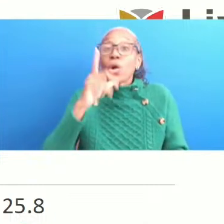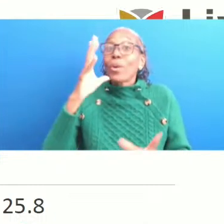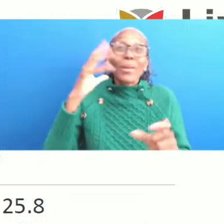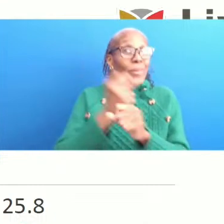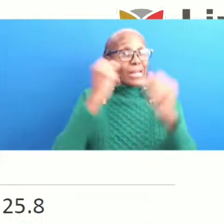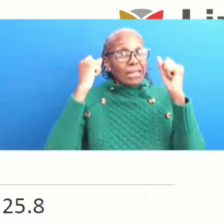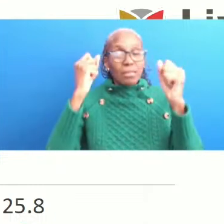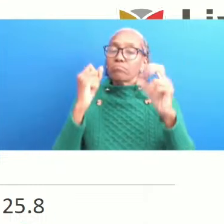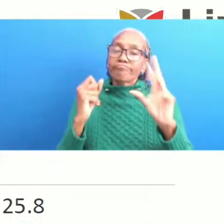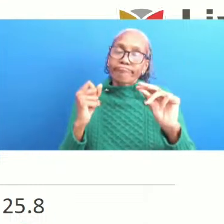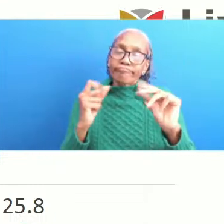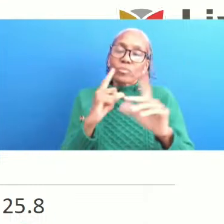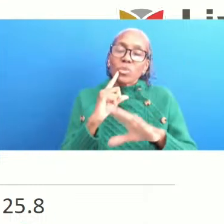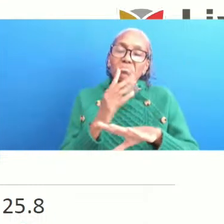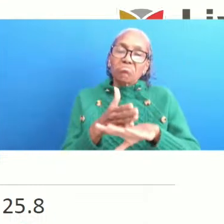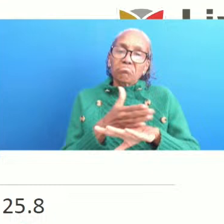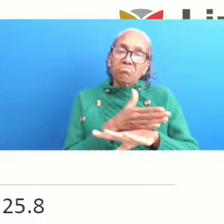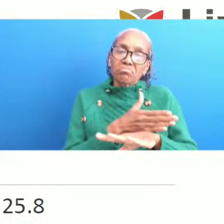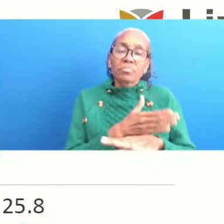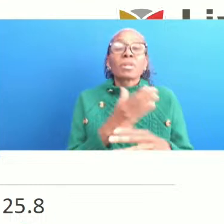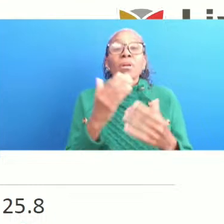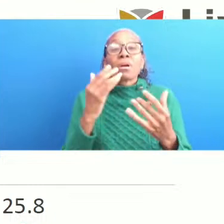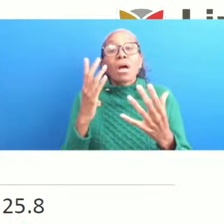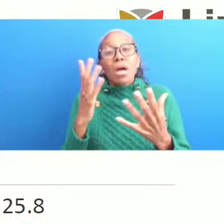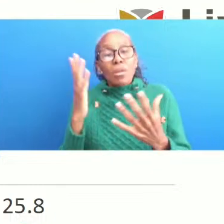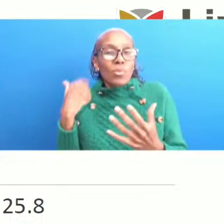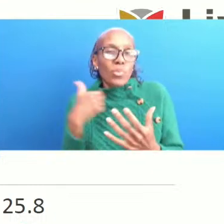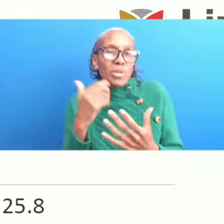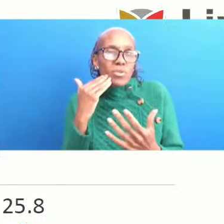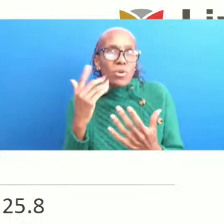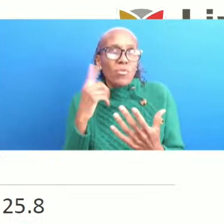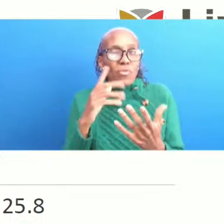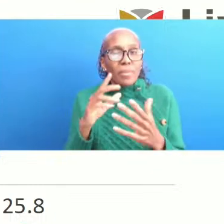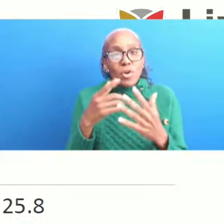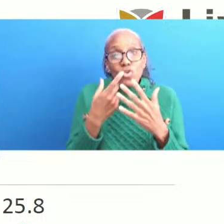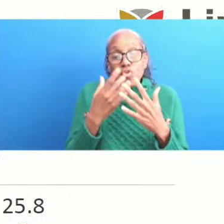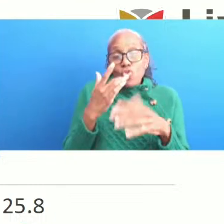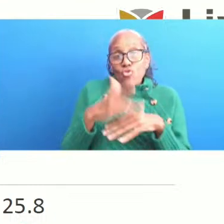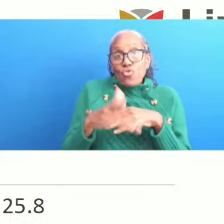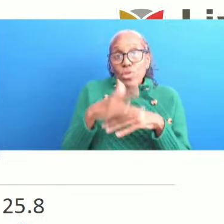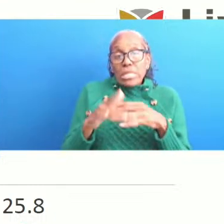SO THIS IS NOT AGAIN, WE'VE WON